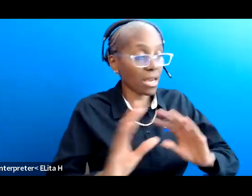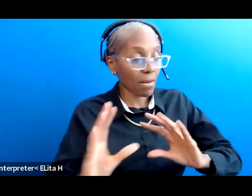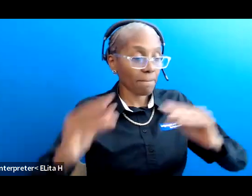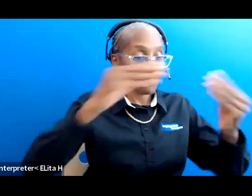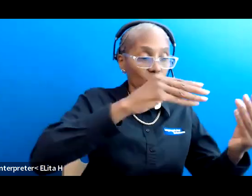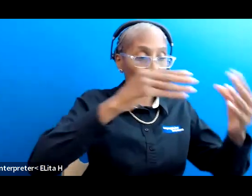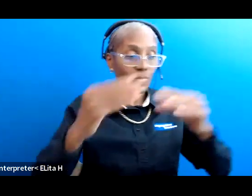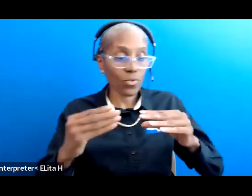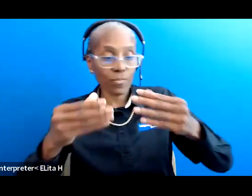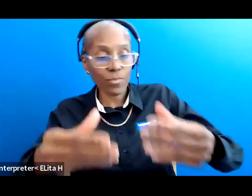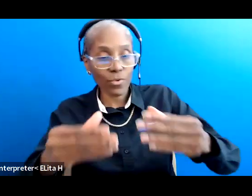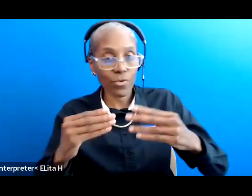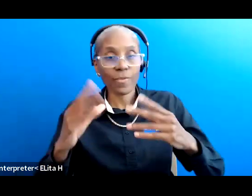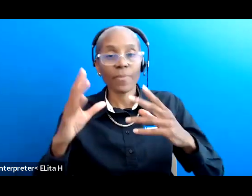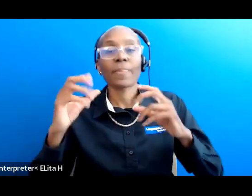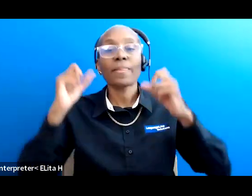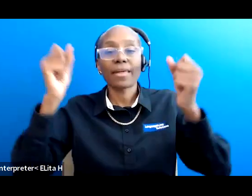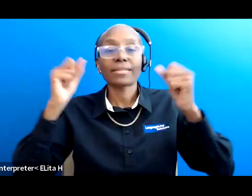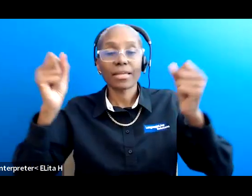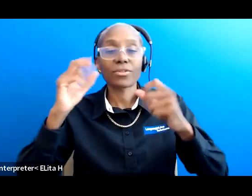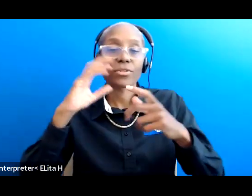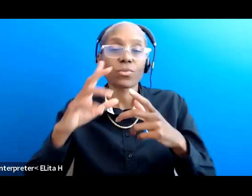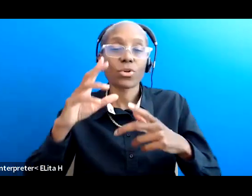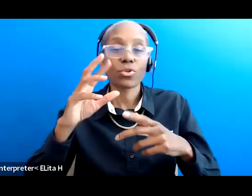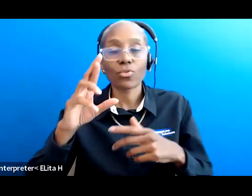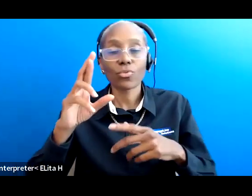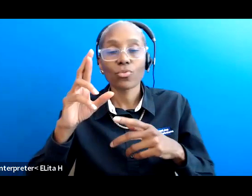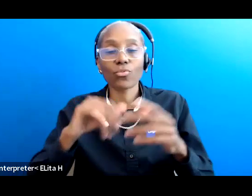So doing your exercises, doing your range of motion, relieving pressure.